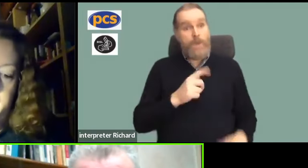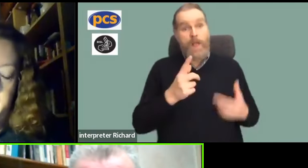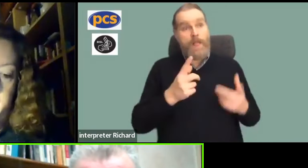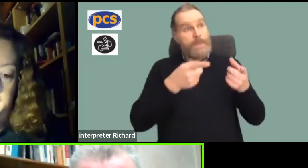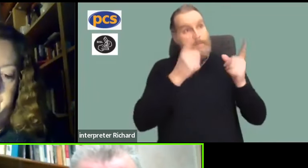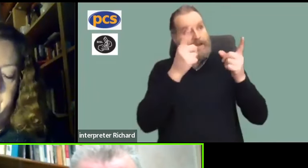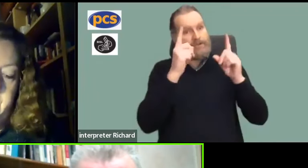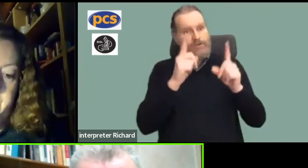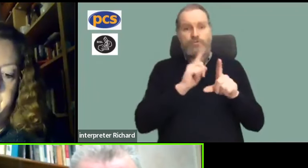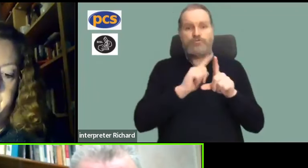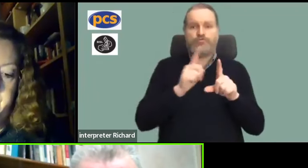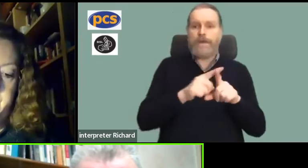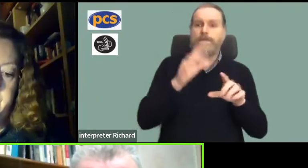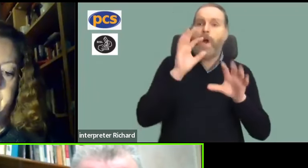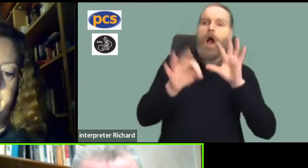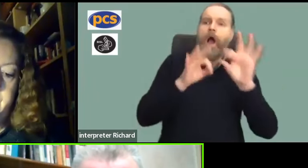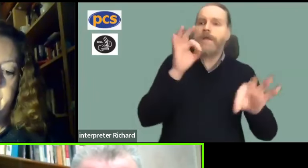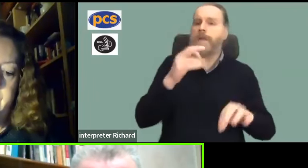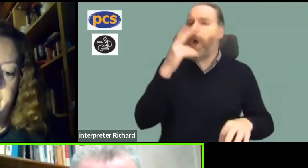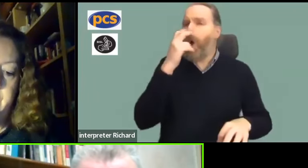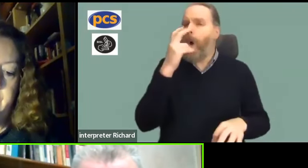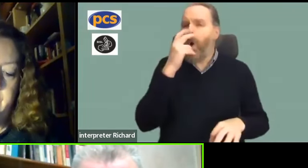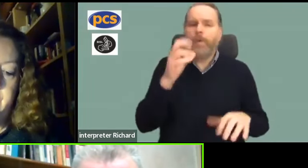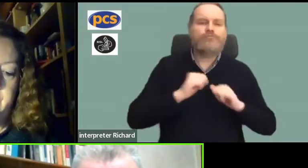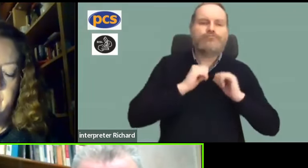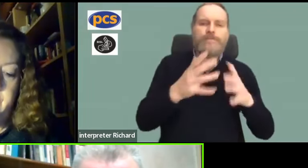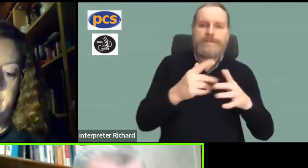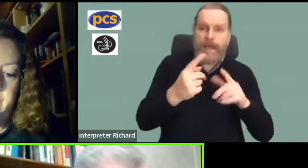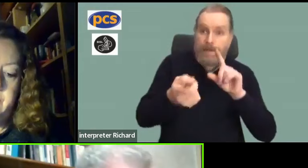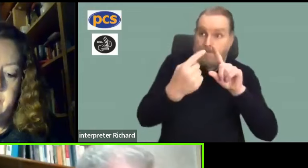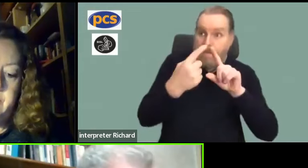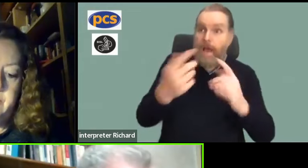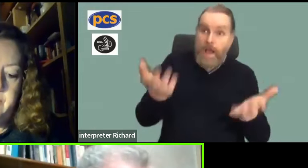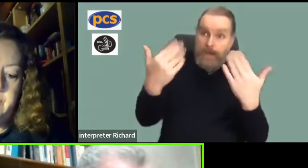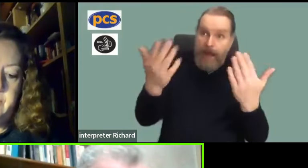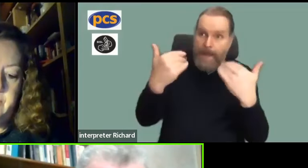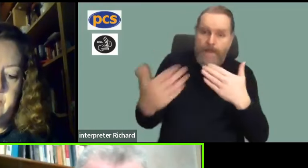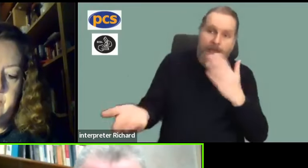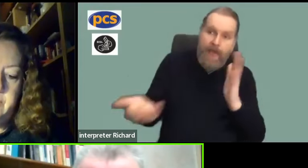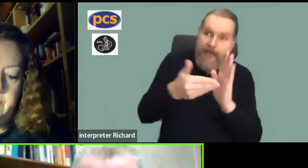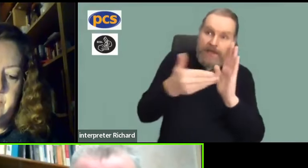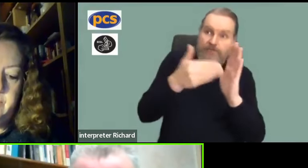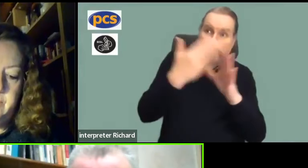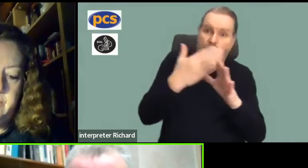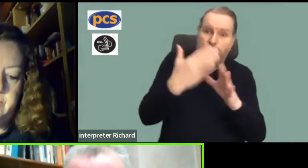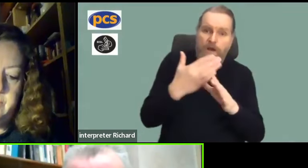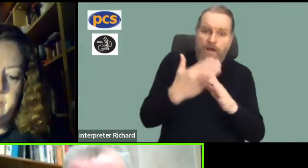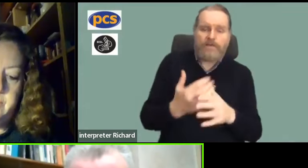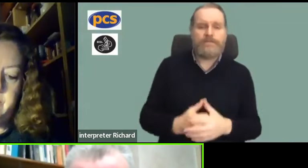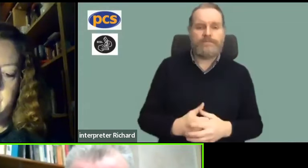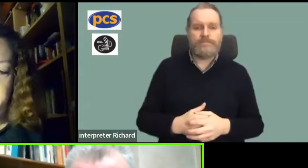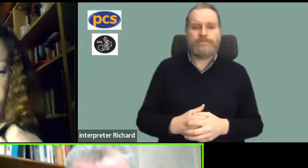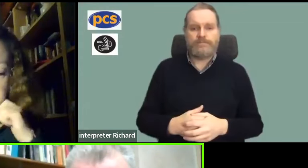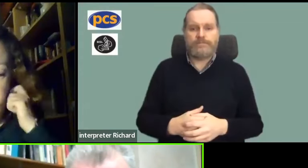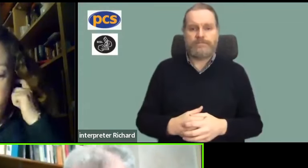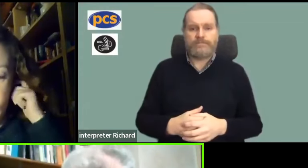was to write out, to retire , driving examiners to try and people in to try and and do extra and do extra extra and do extra extra work